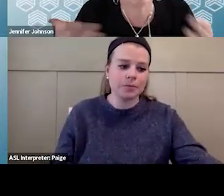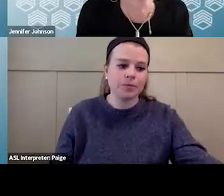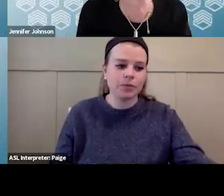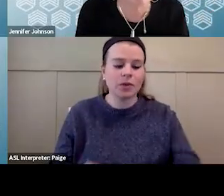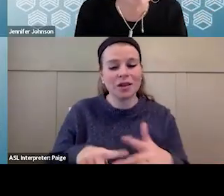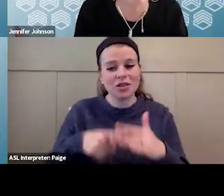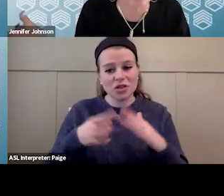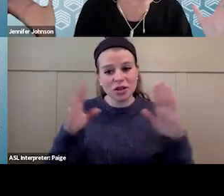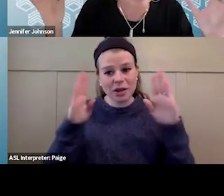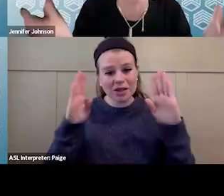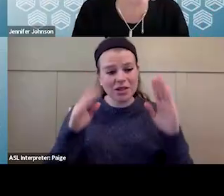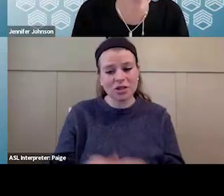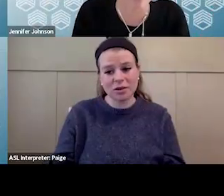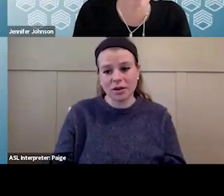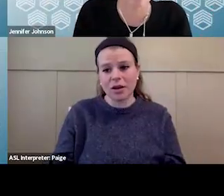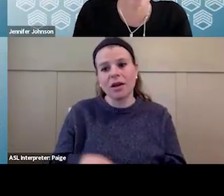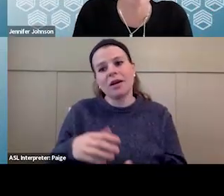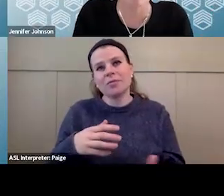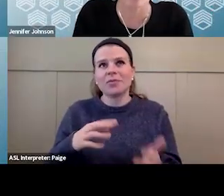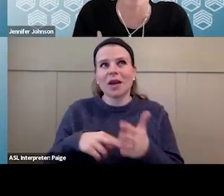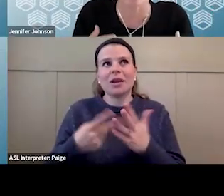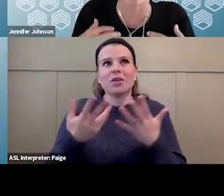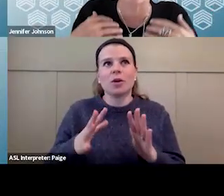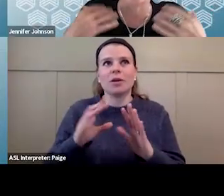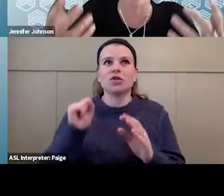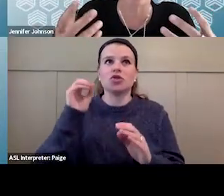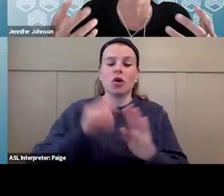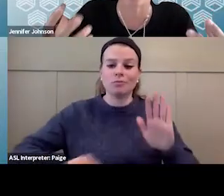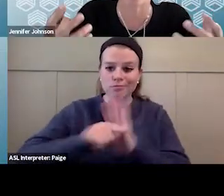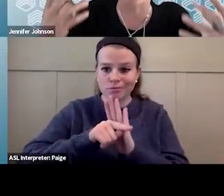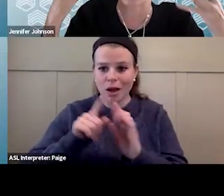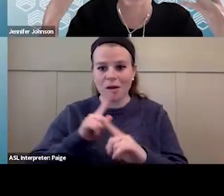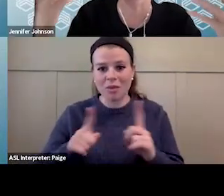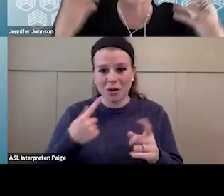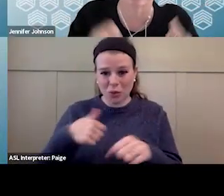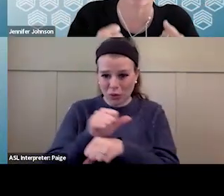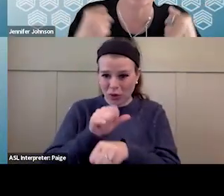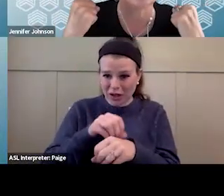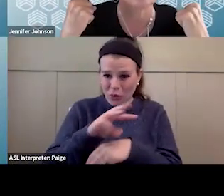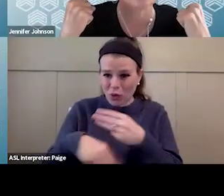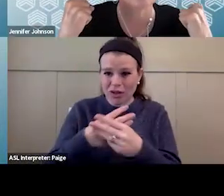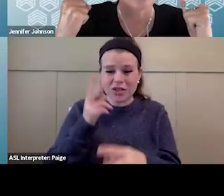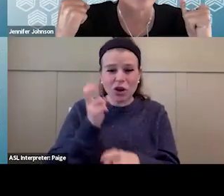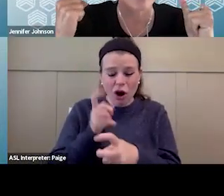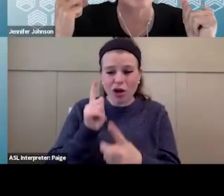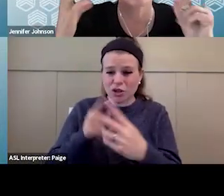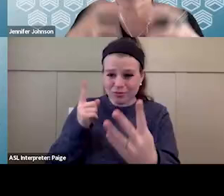I, I mean, I hate to be so, like, heavy-handed about it, but we work in a world that's hard to get through to people, and the